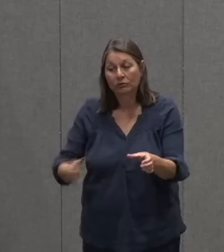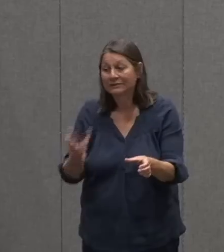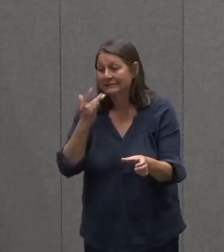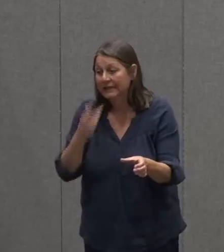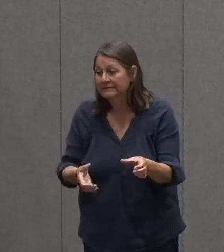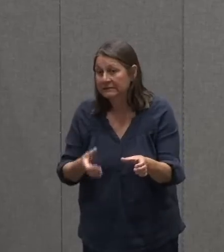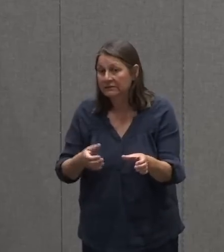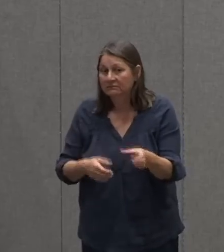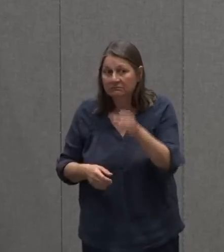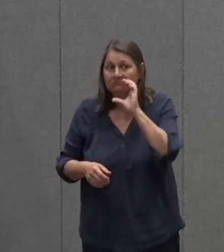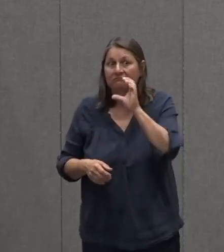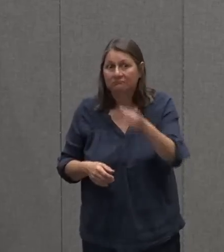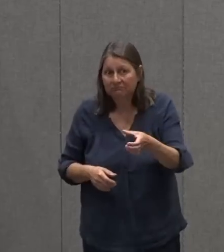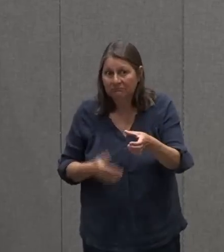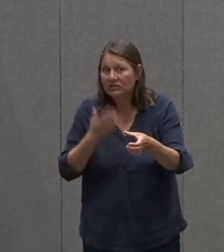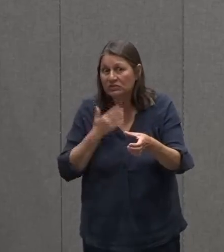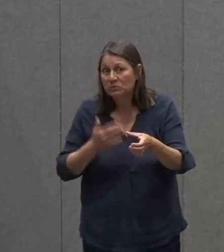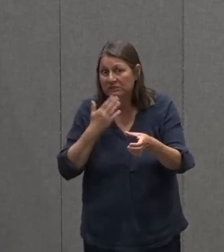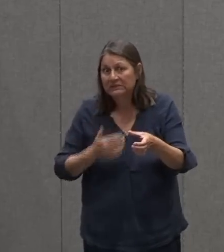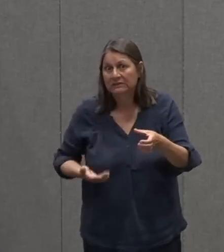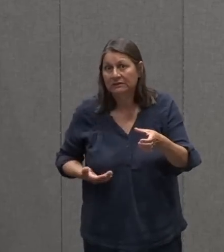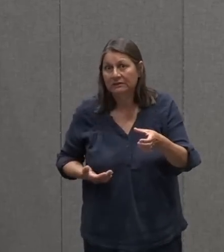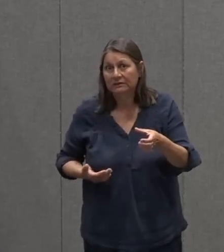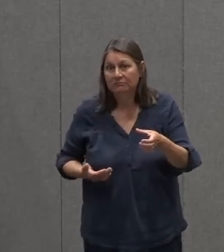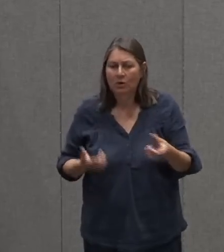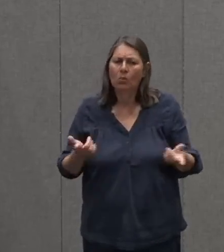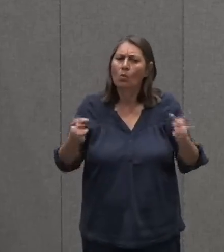So what happened to the sugar? Does it still exist?